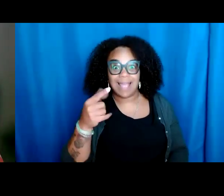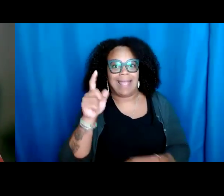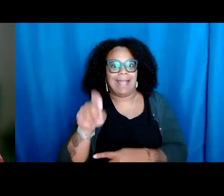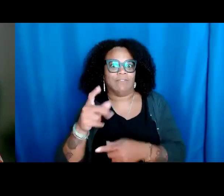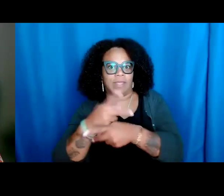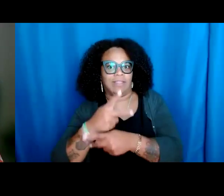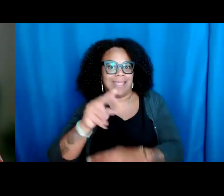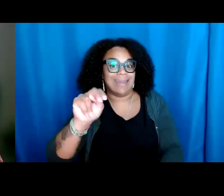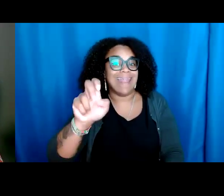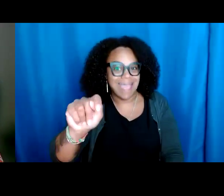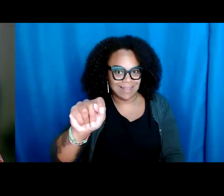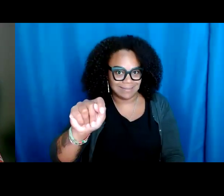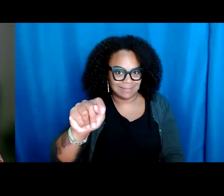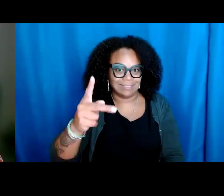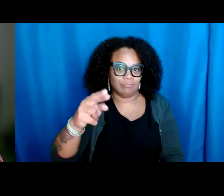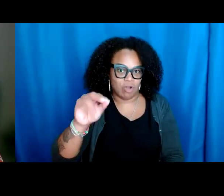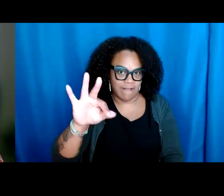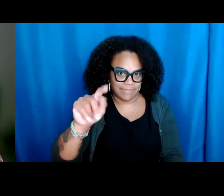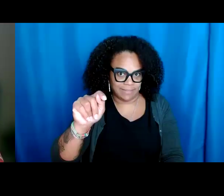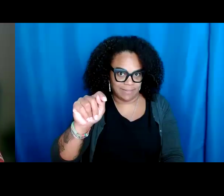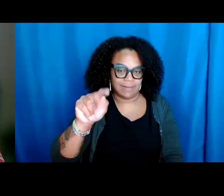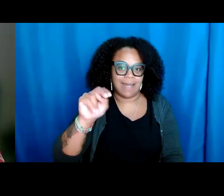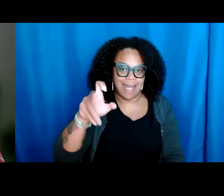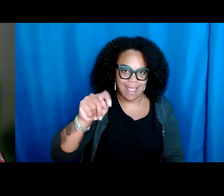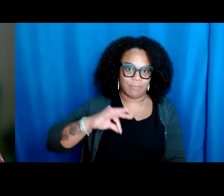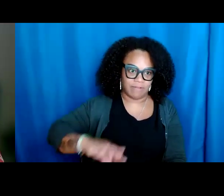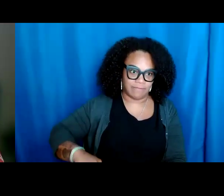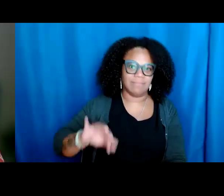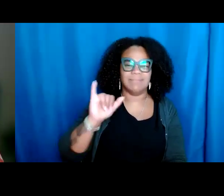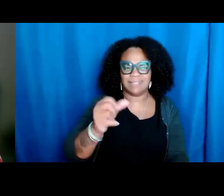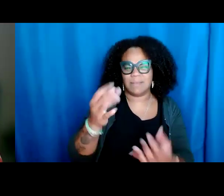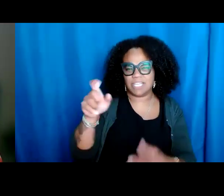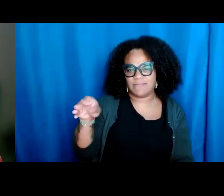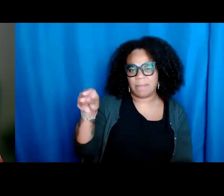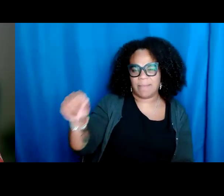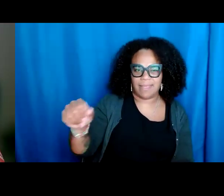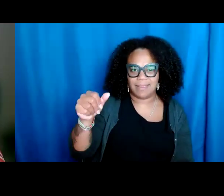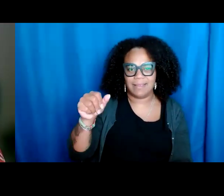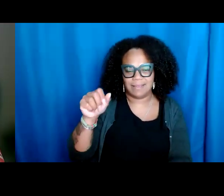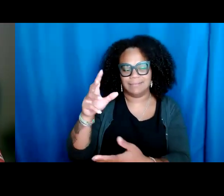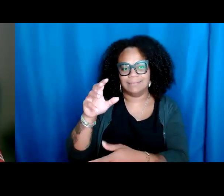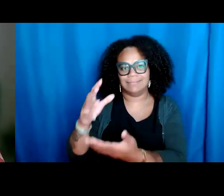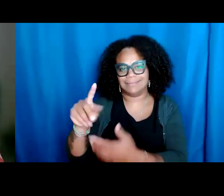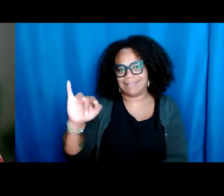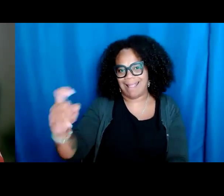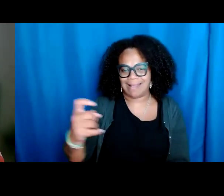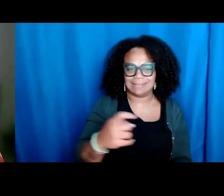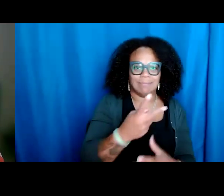which is what he will be paying taxes on. Both income and Self-Employment Tax. Next slide.